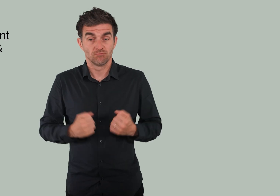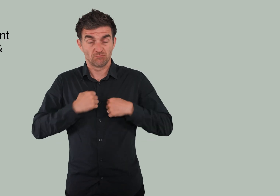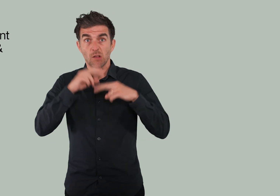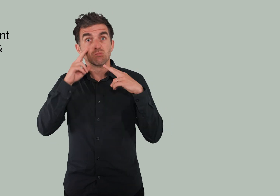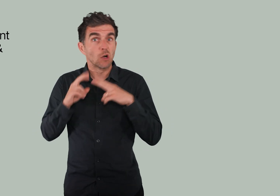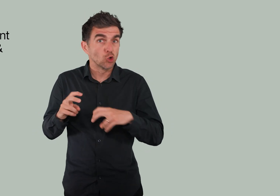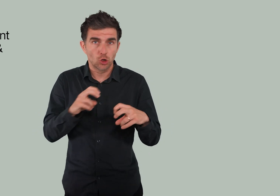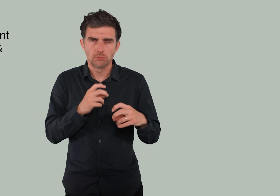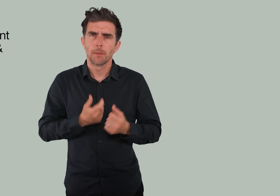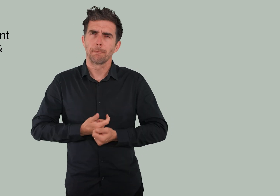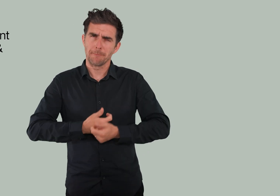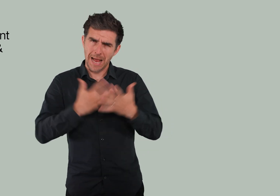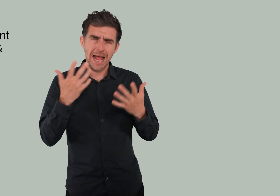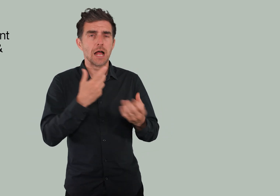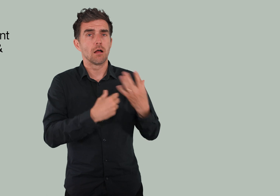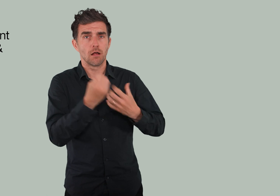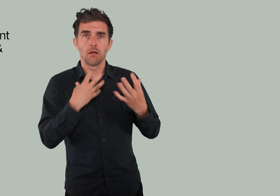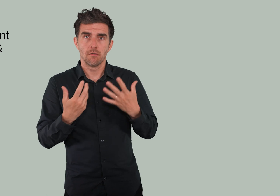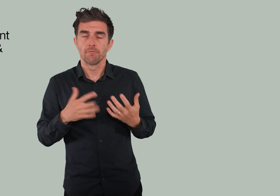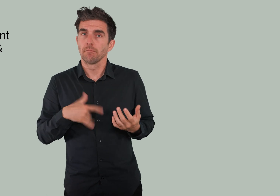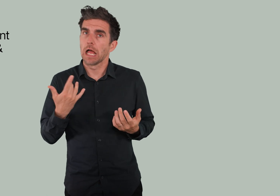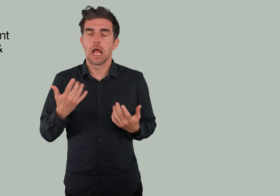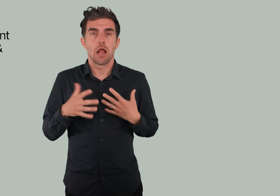6.23 In our research, many respondents report a feeling of